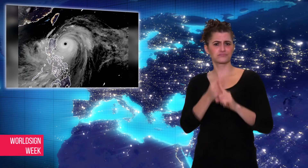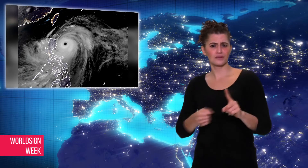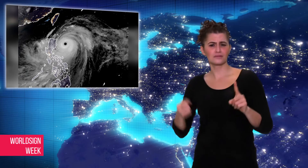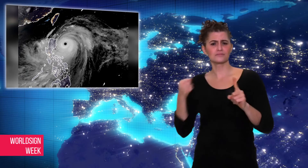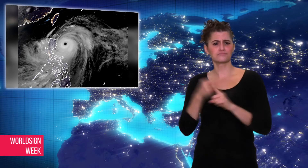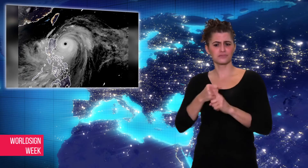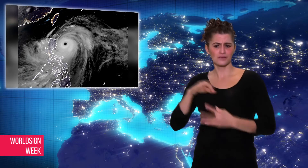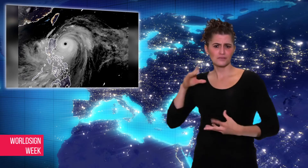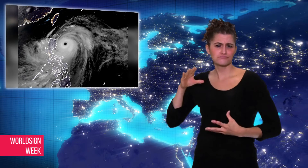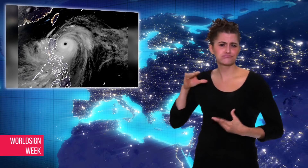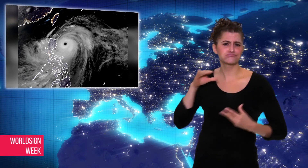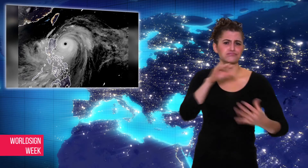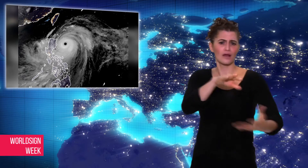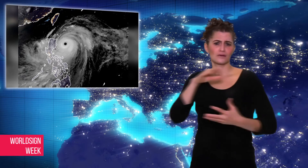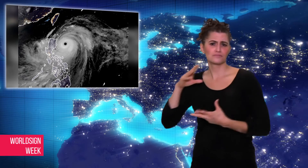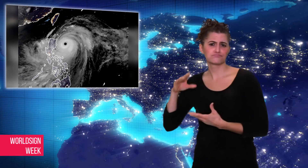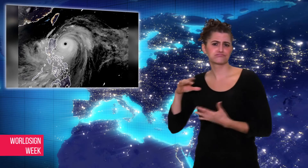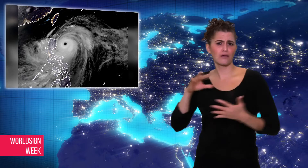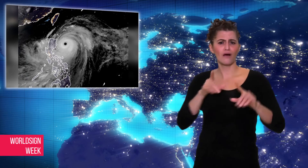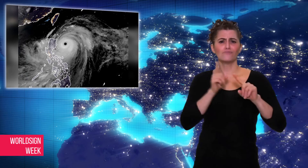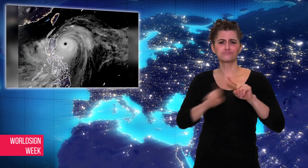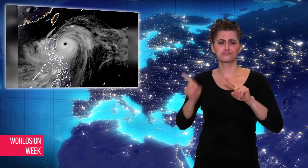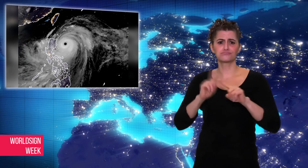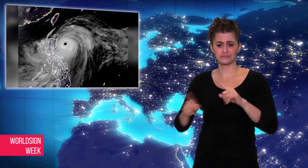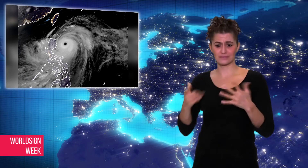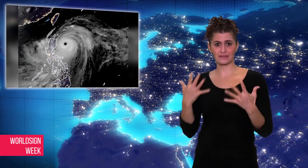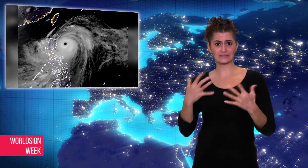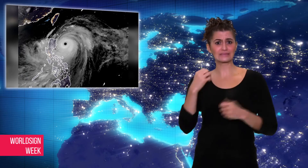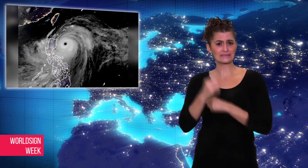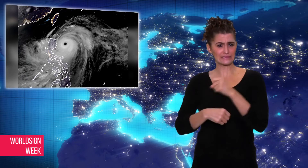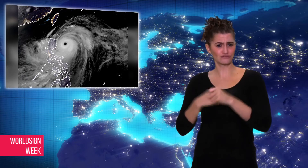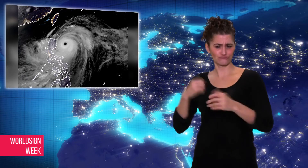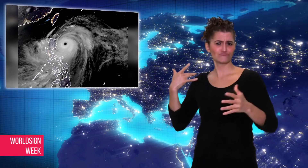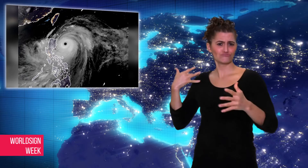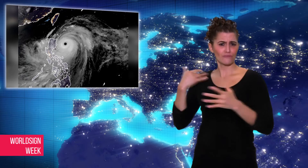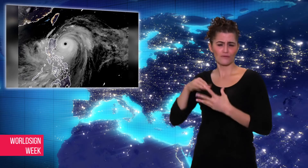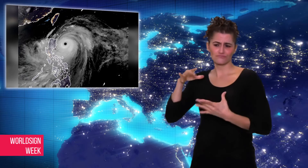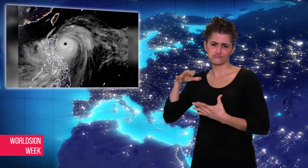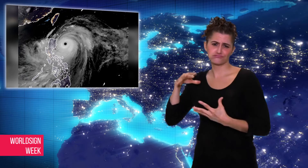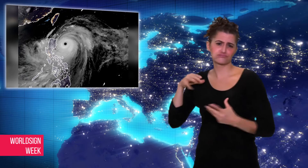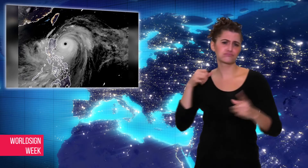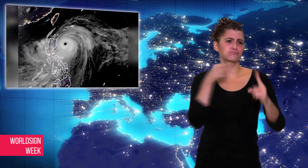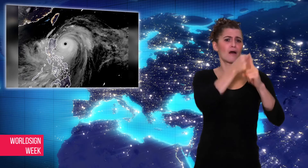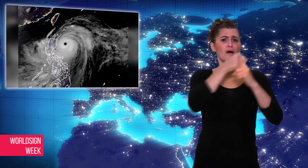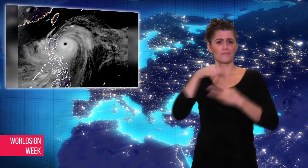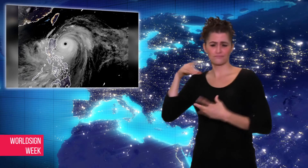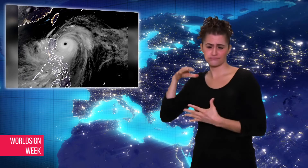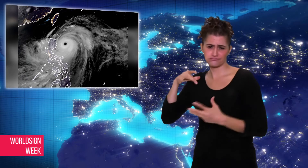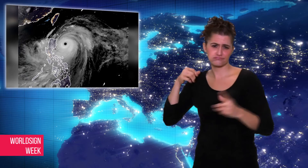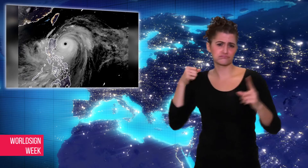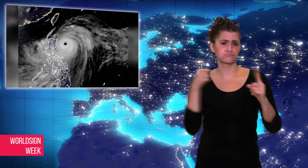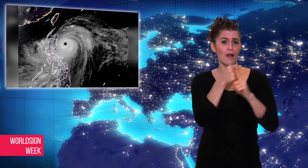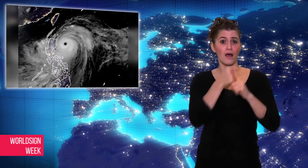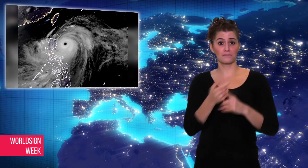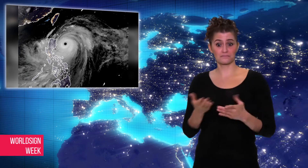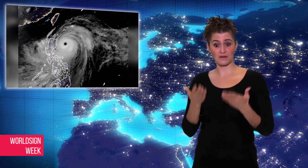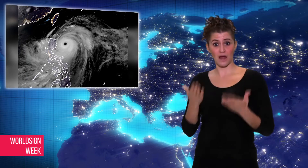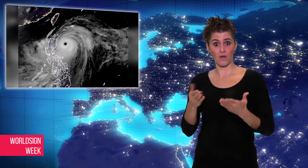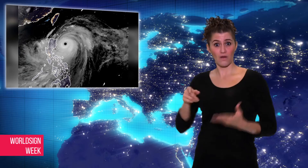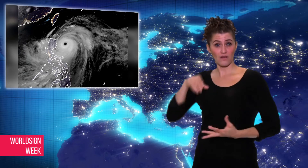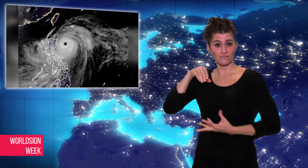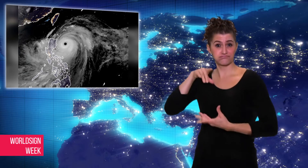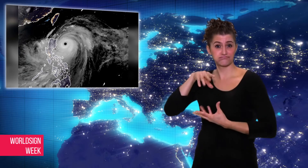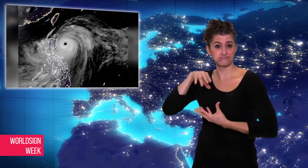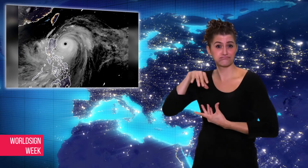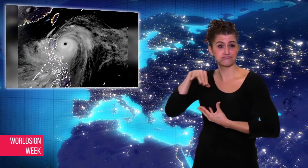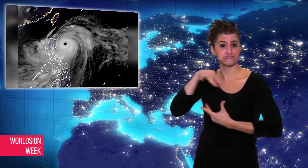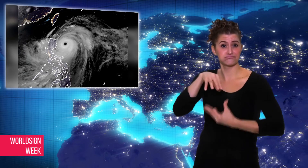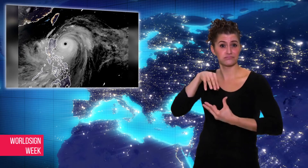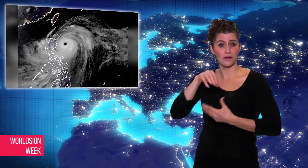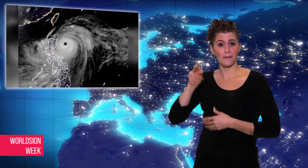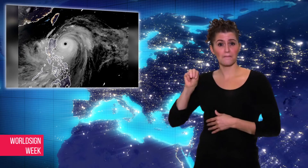was the fifteenth storm to